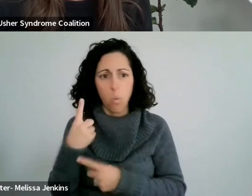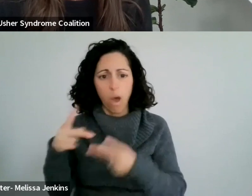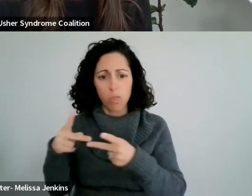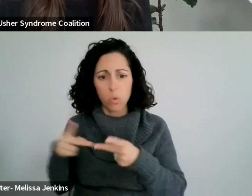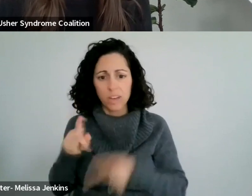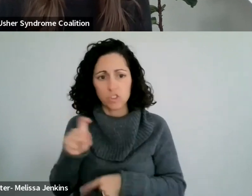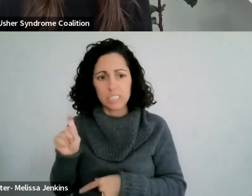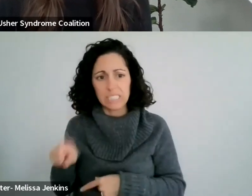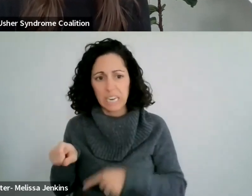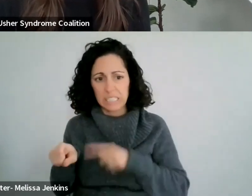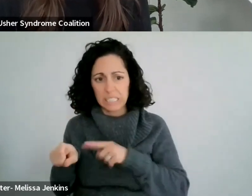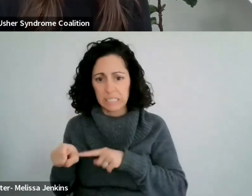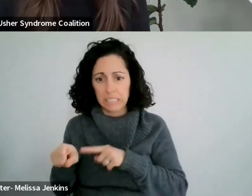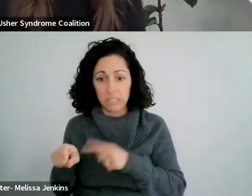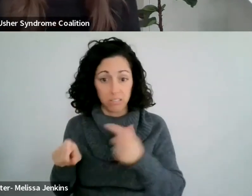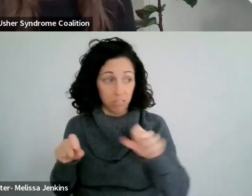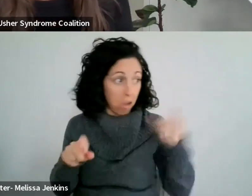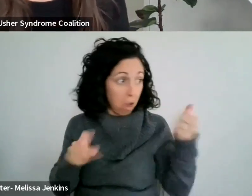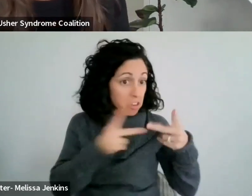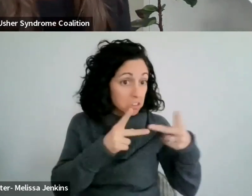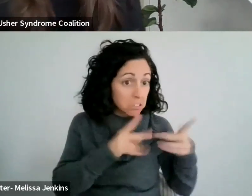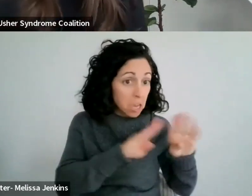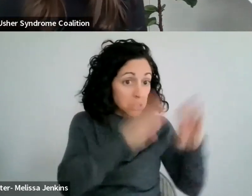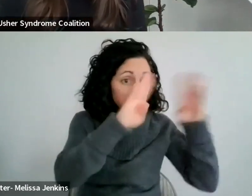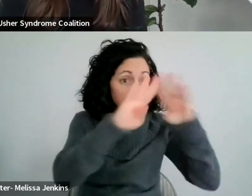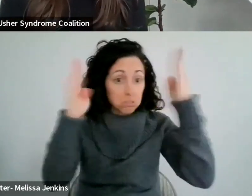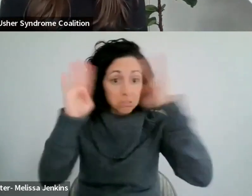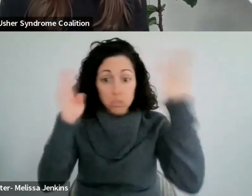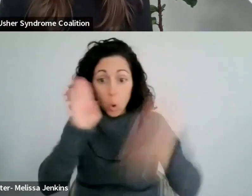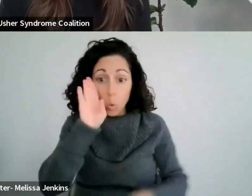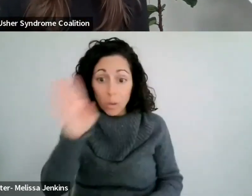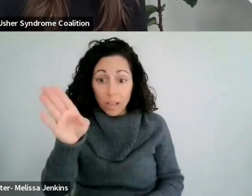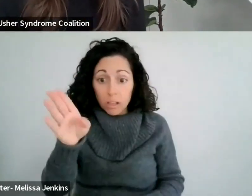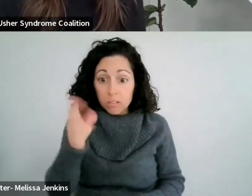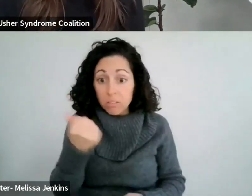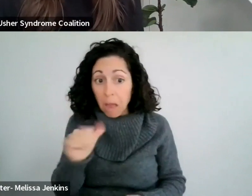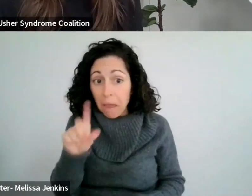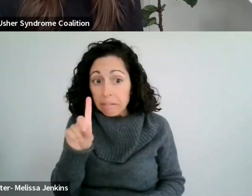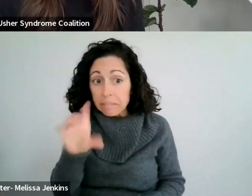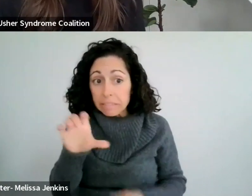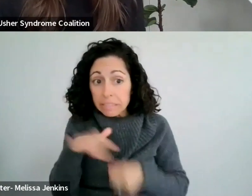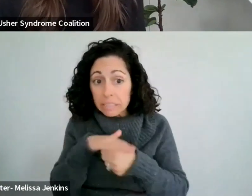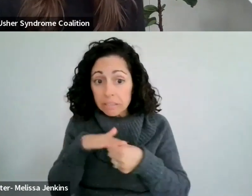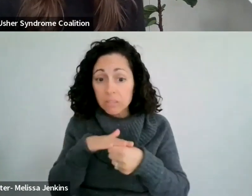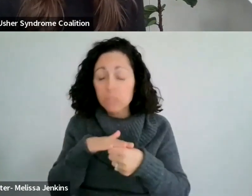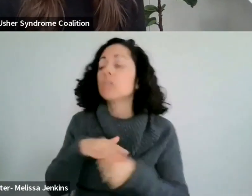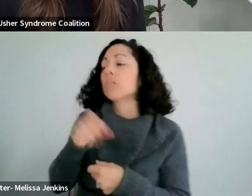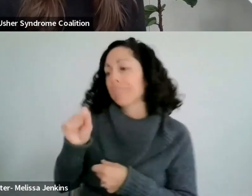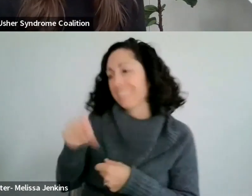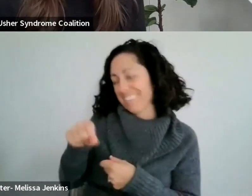I think I can take that, Jim. We do hope to have several sites open in the USA and like I mentioned before,